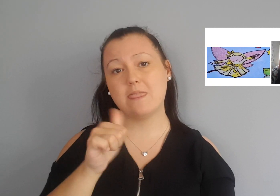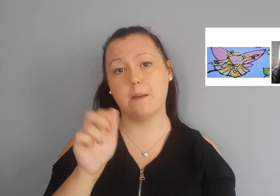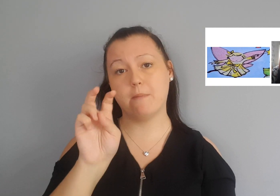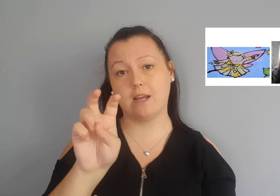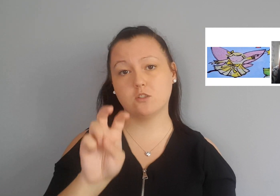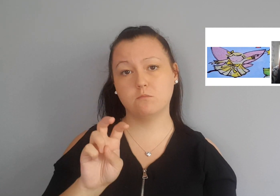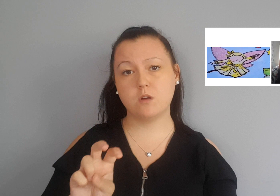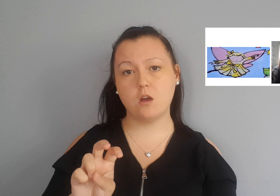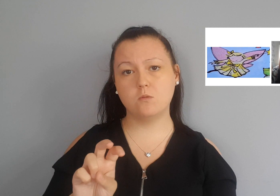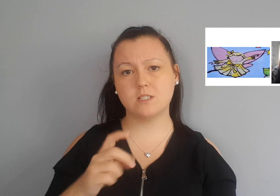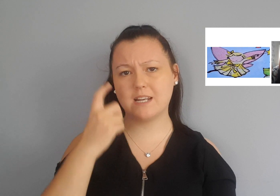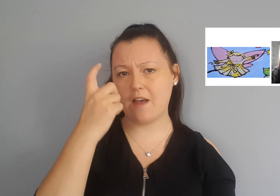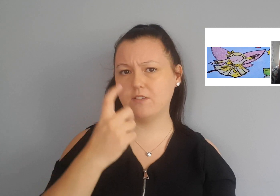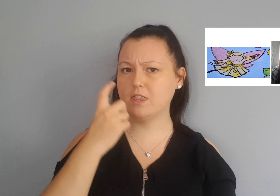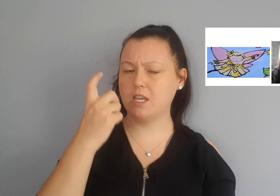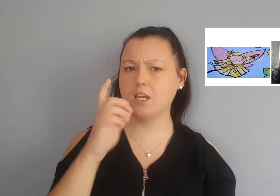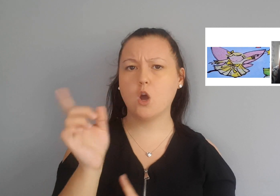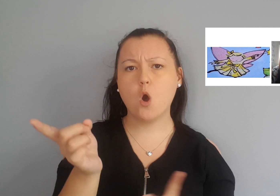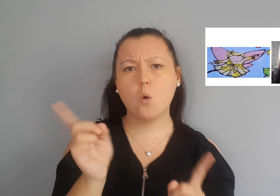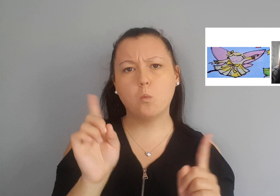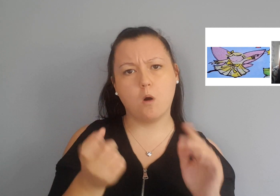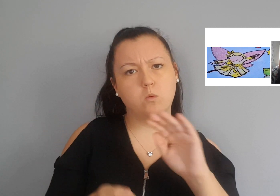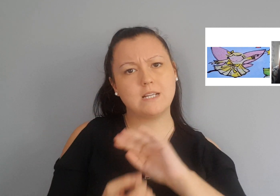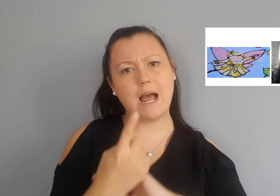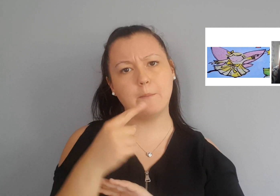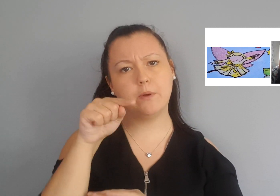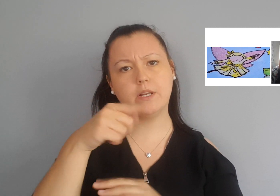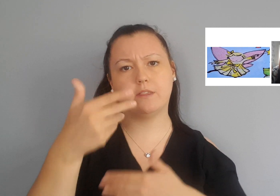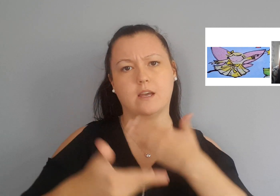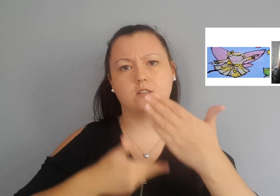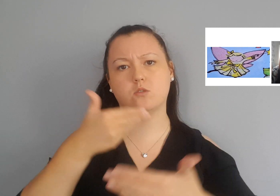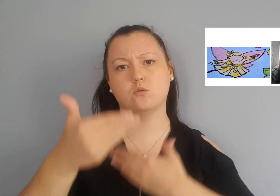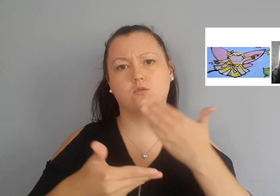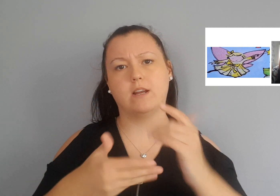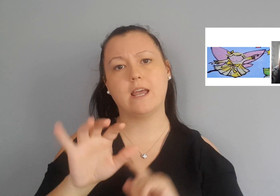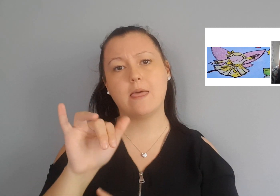And then make some notes and have a think about what would happen in that story.